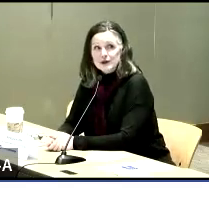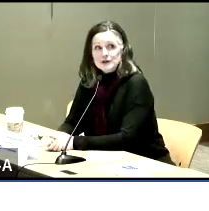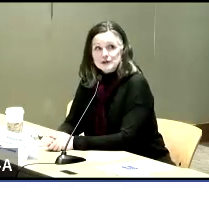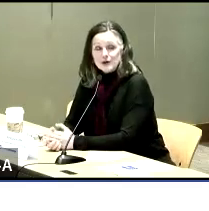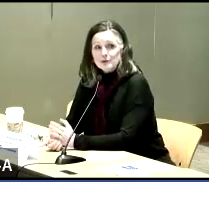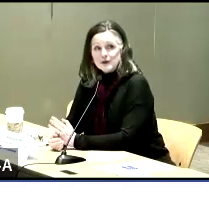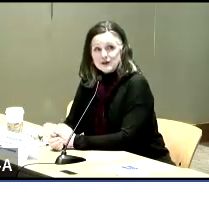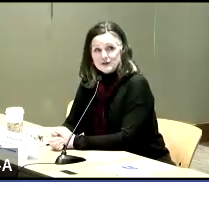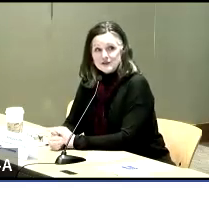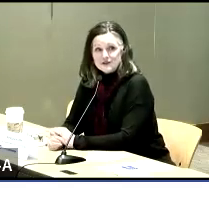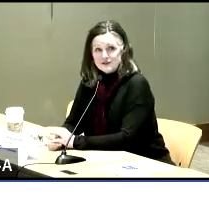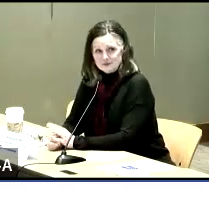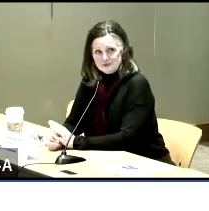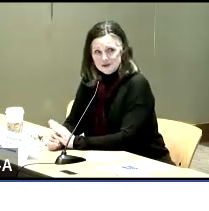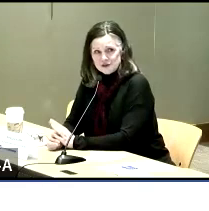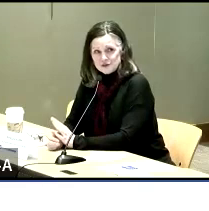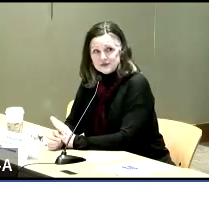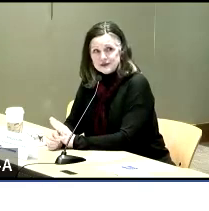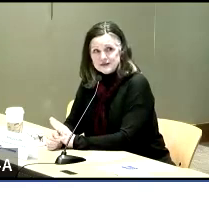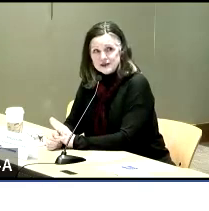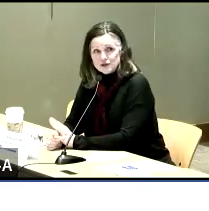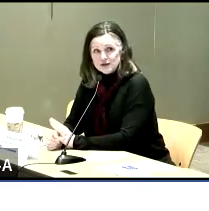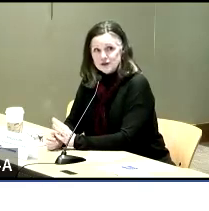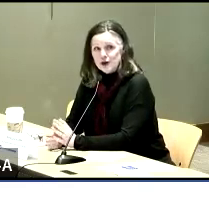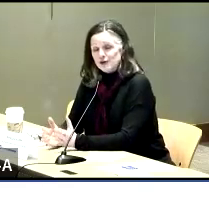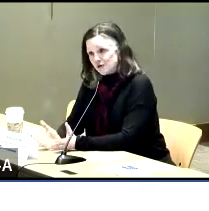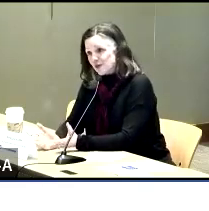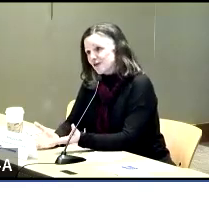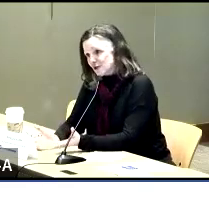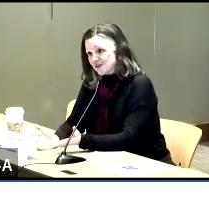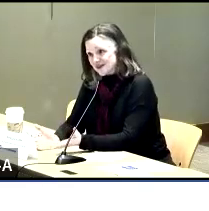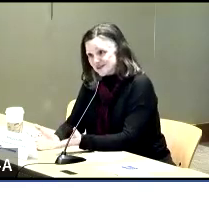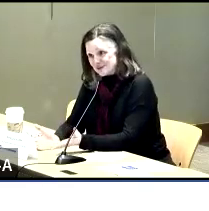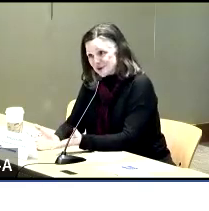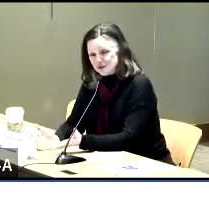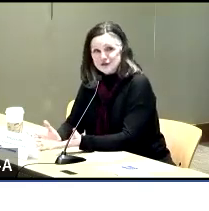So wanting to solicit, excuse me, solicit interest from, of course, the ACD members